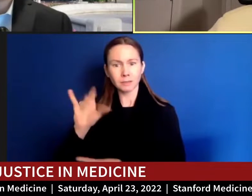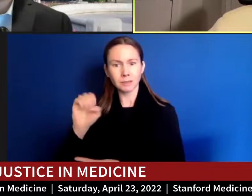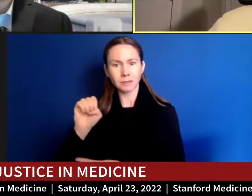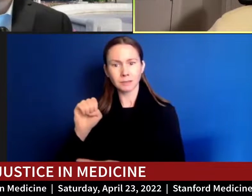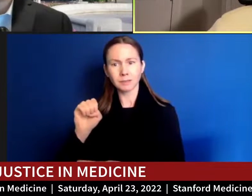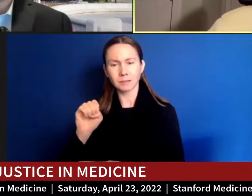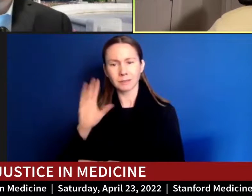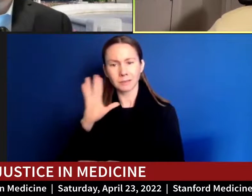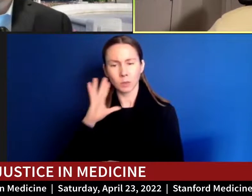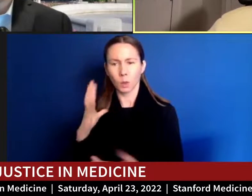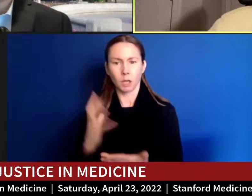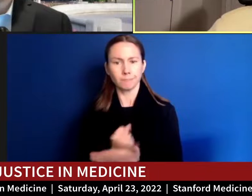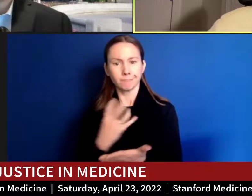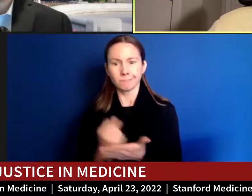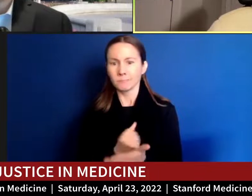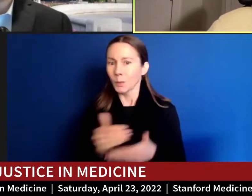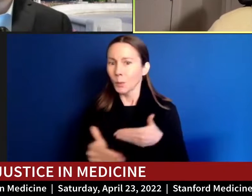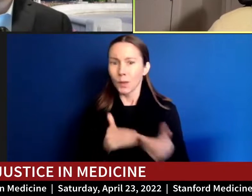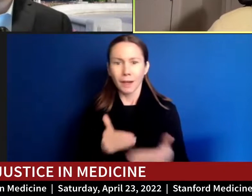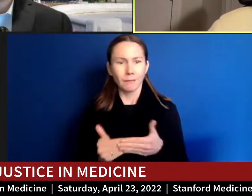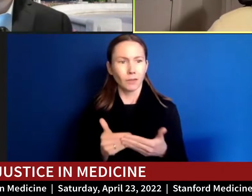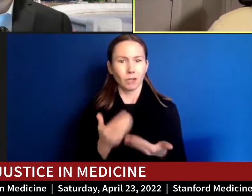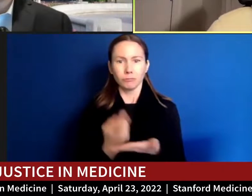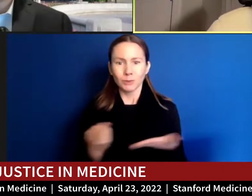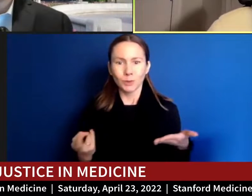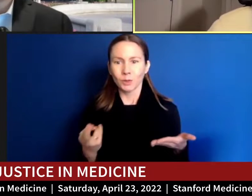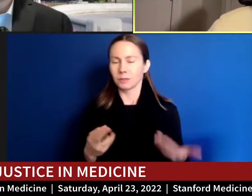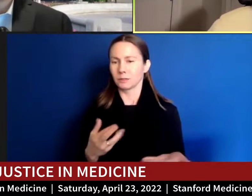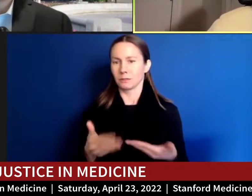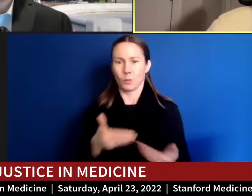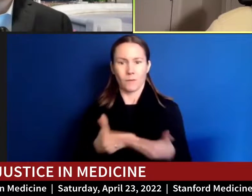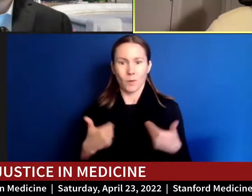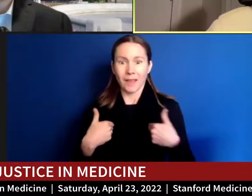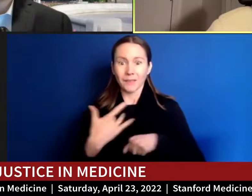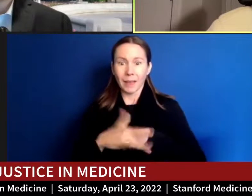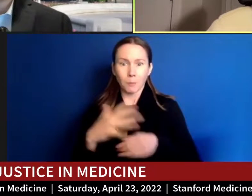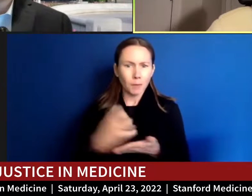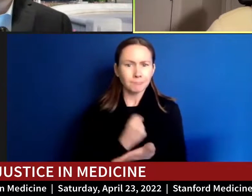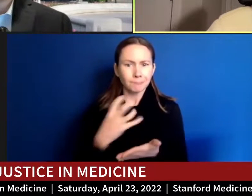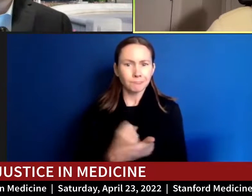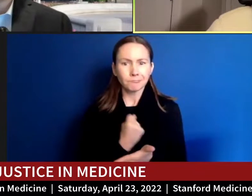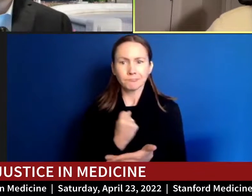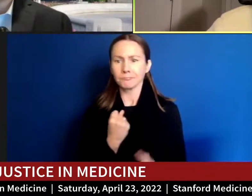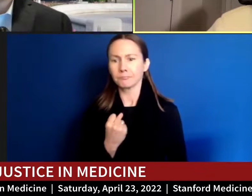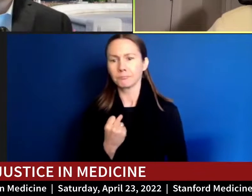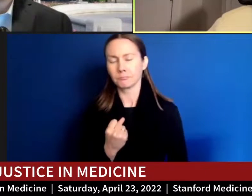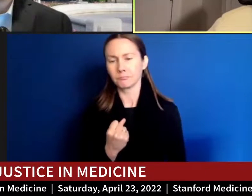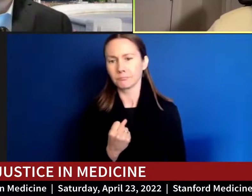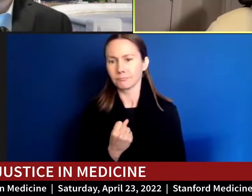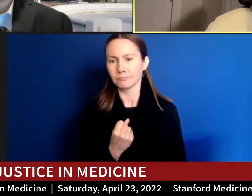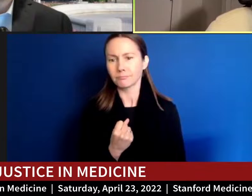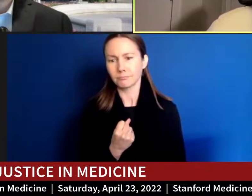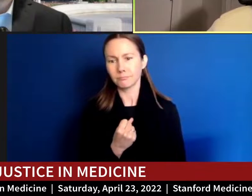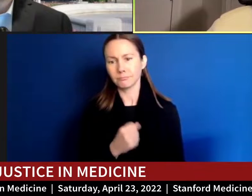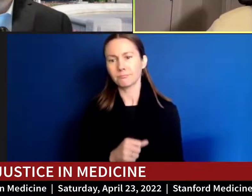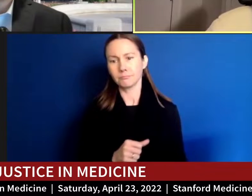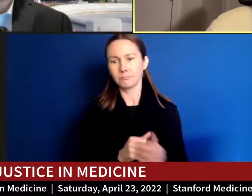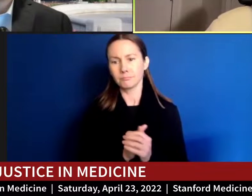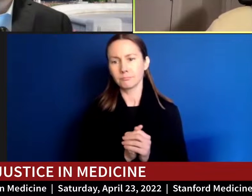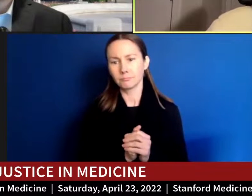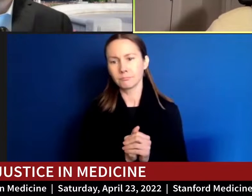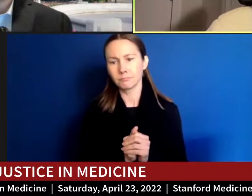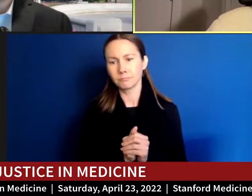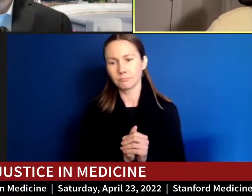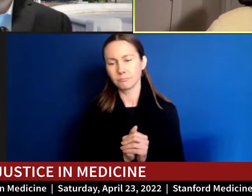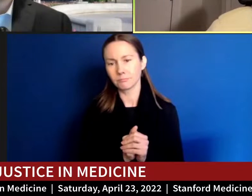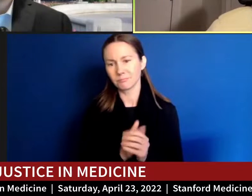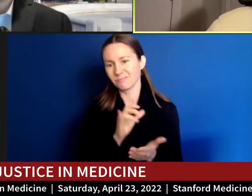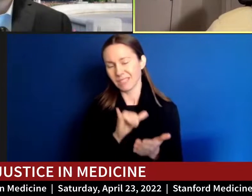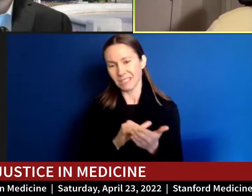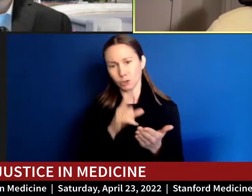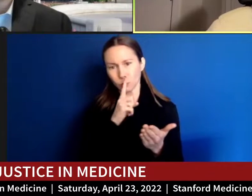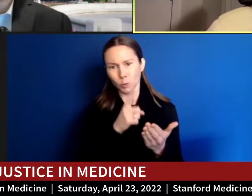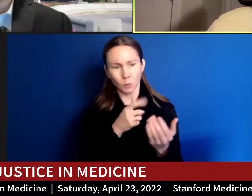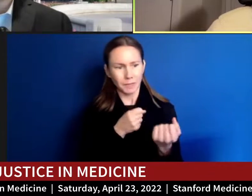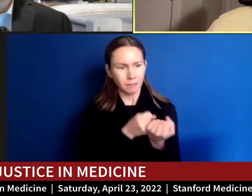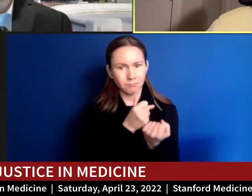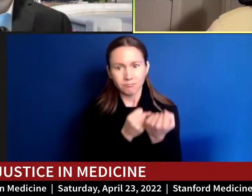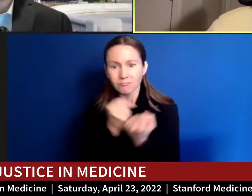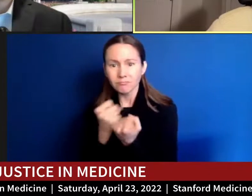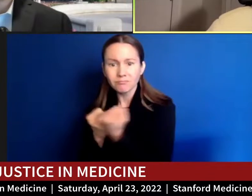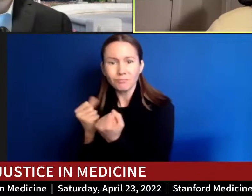whatever leverage, whatever resources you have, to work in comradeship with others, because you know,